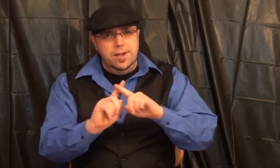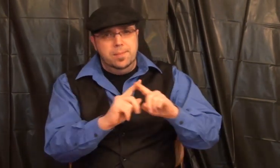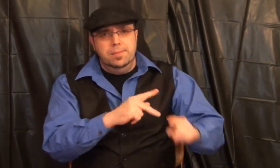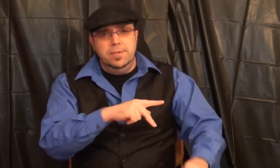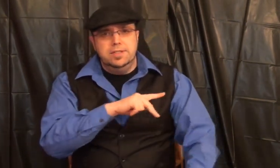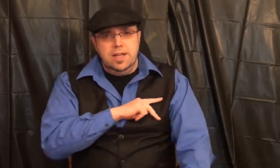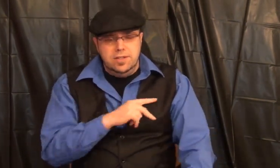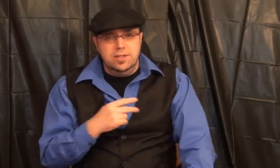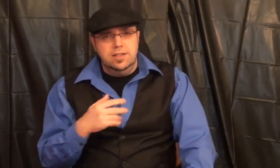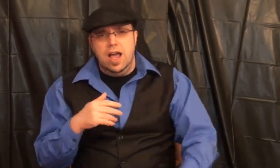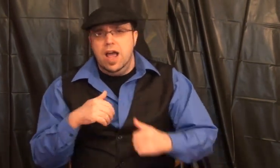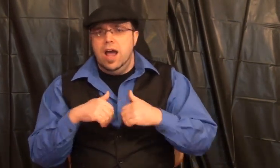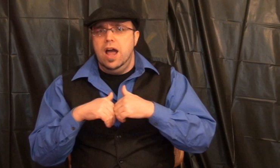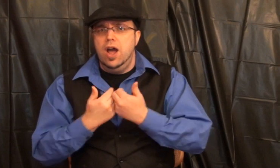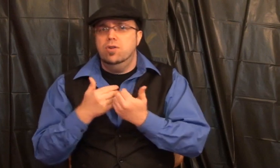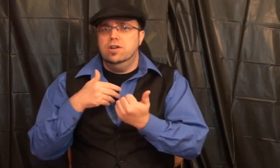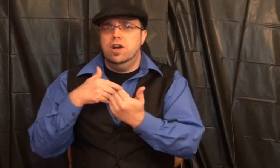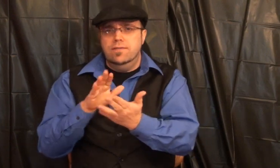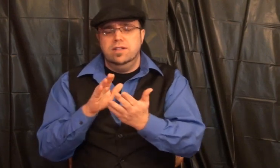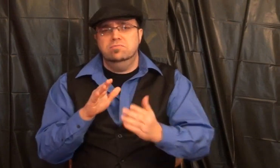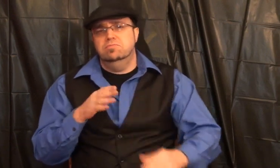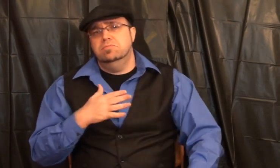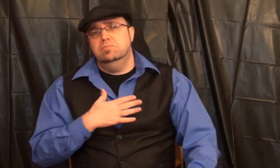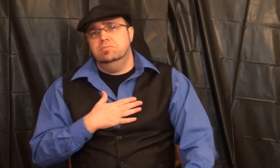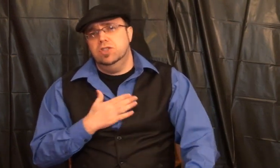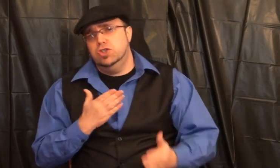It's always amazing how many different personalities are involved. If you're wondering how to confront this,